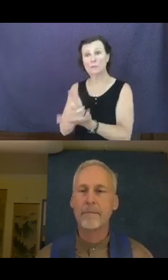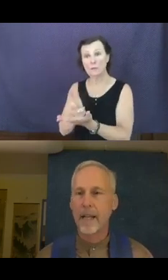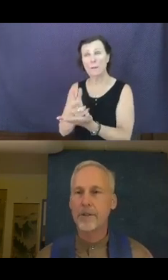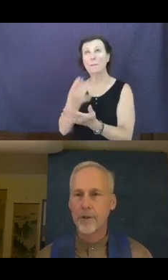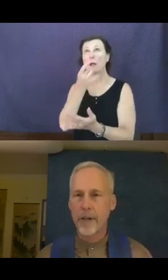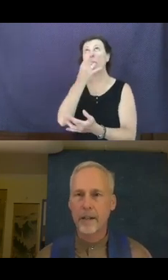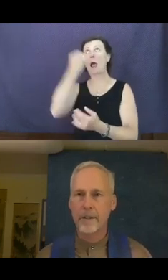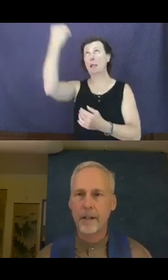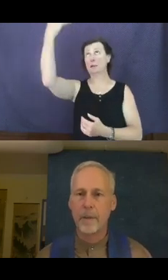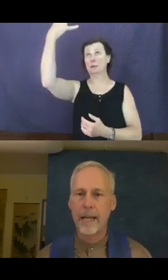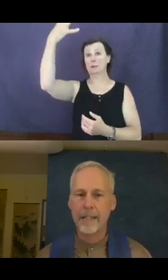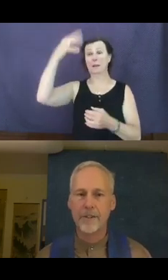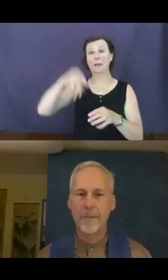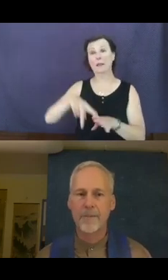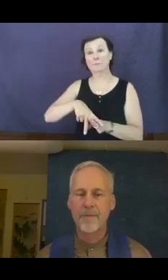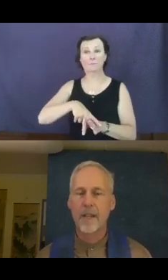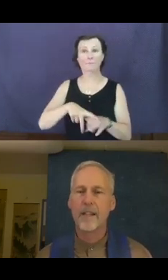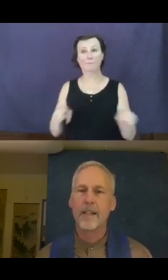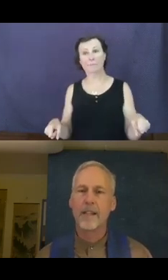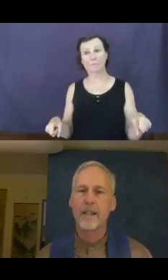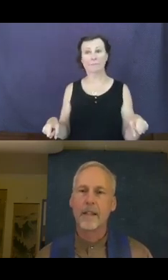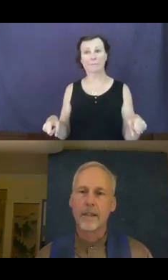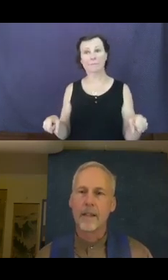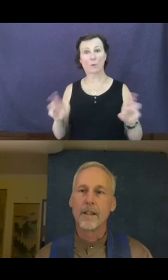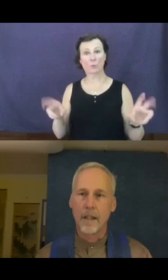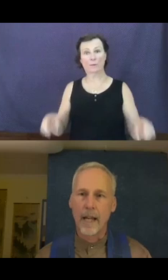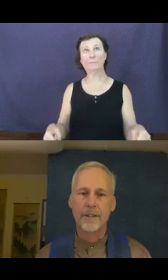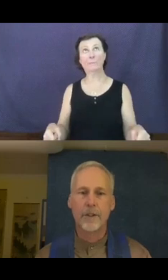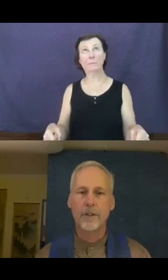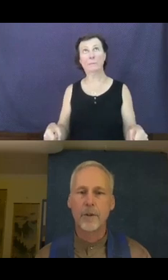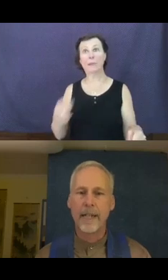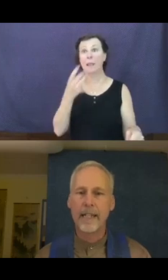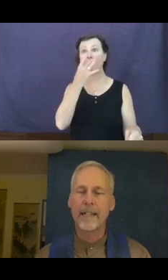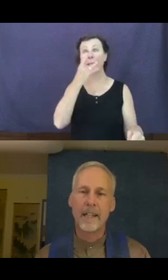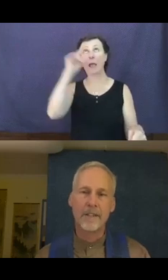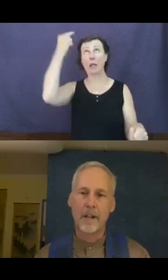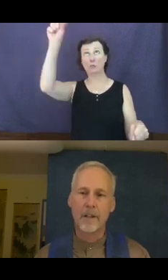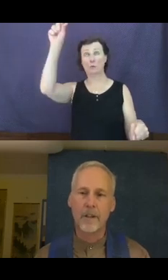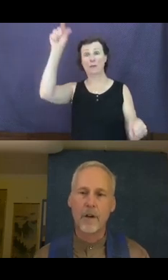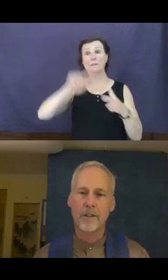and straddled their bikes. The light turned green and they started across the